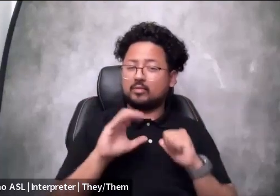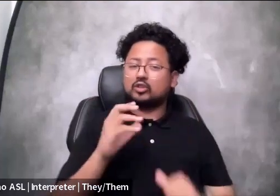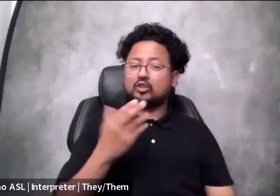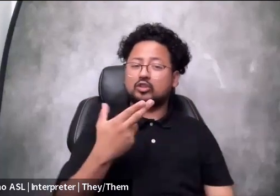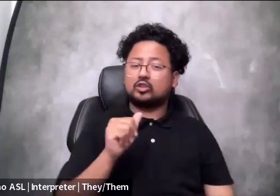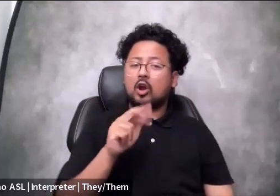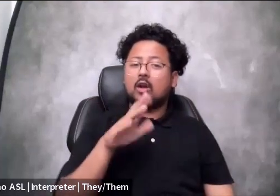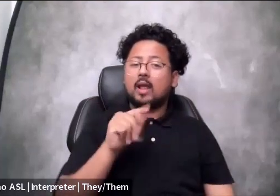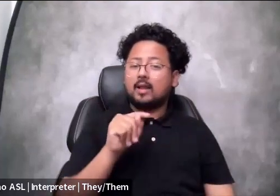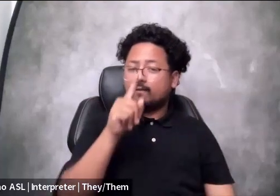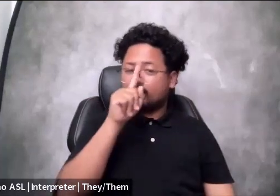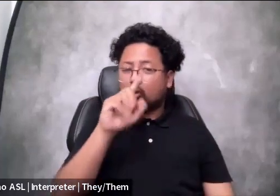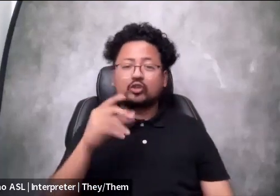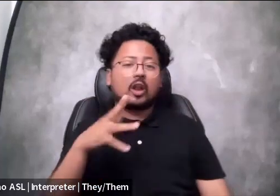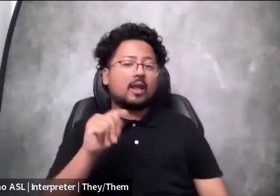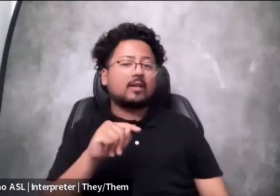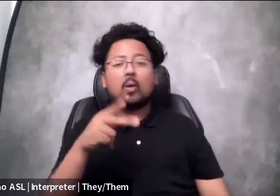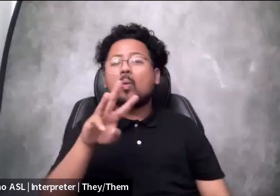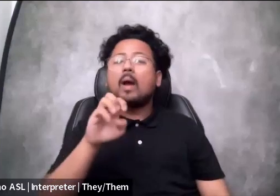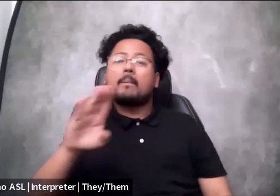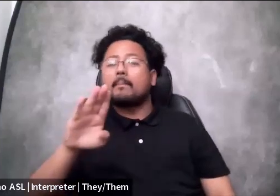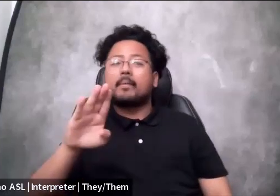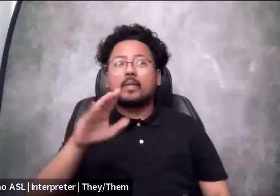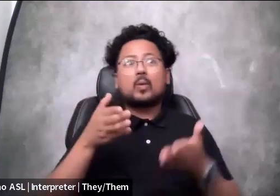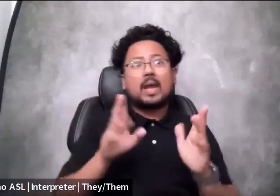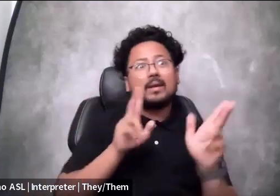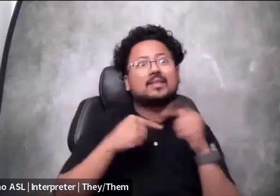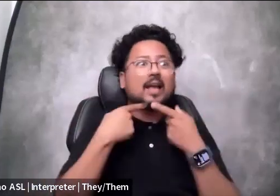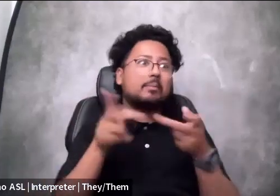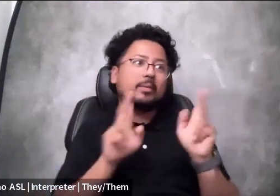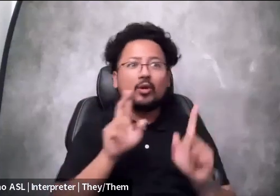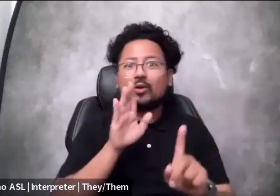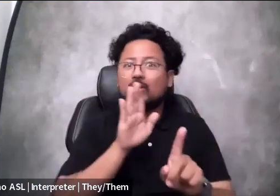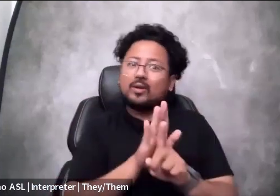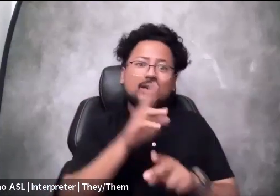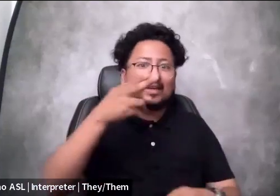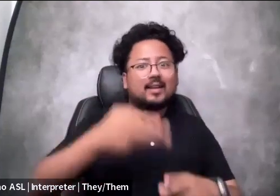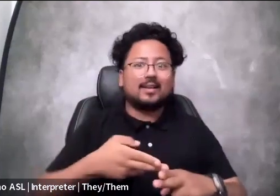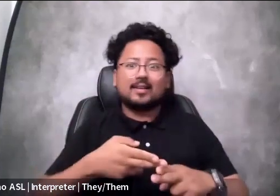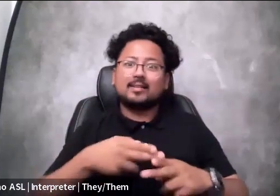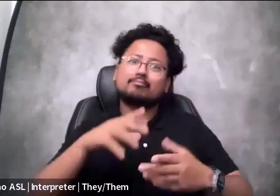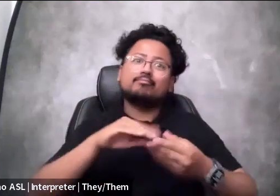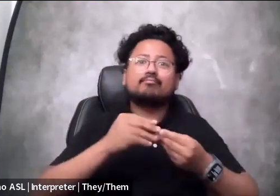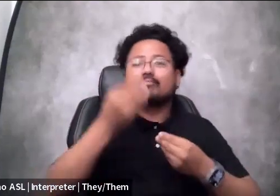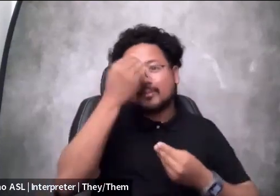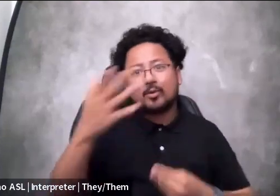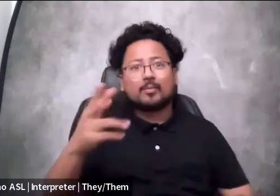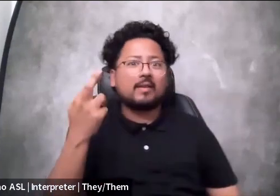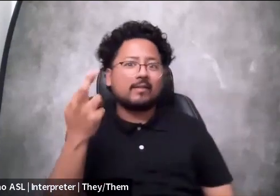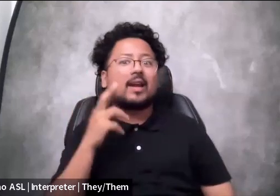And she kind of sees that as the way to tell people. And so she tells her best friend and her best friend is really loving and